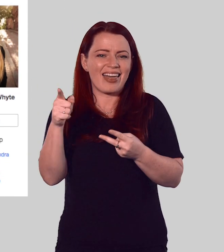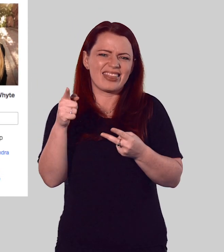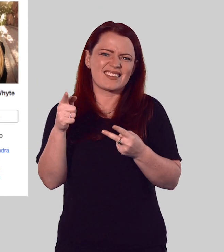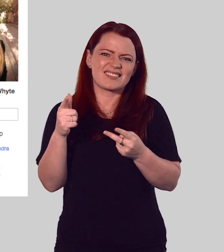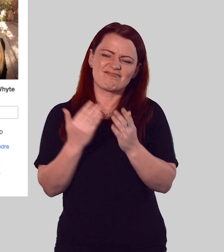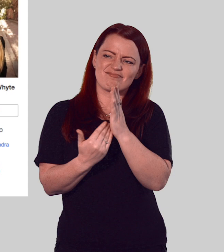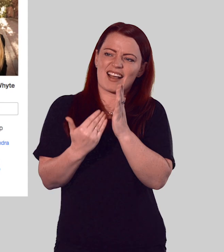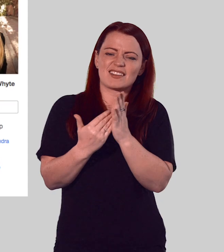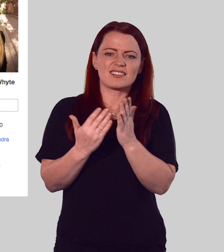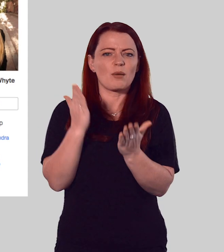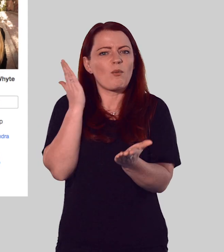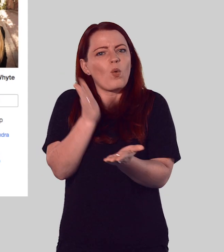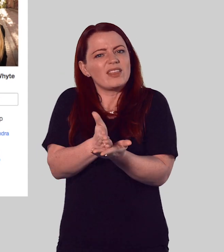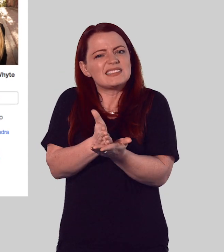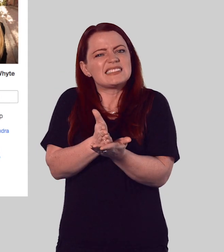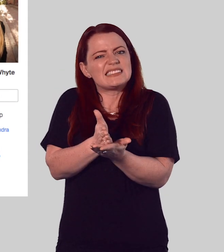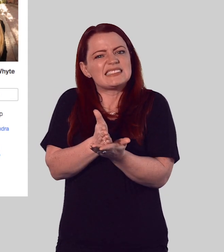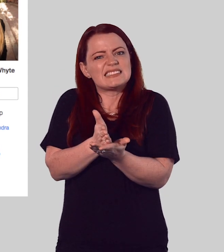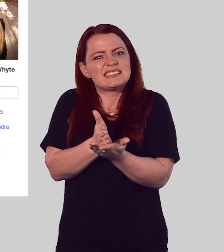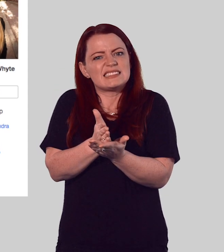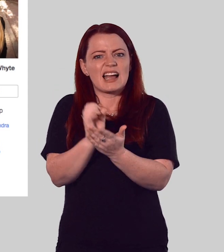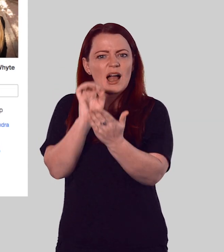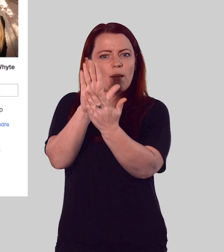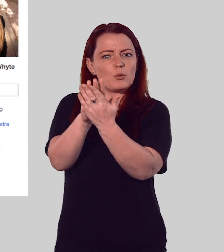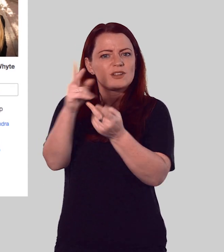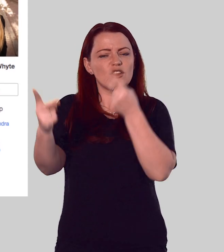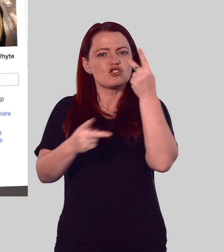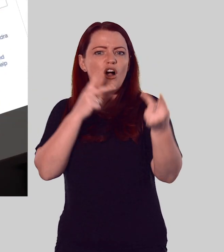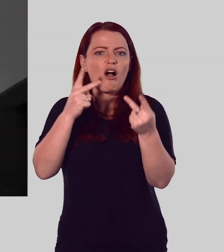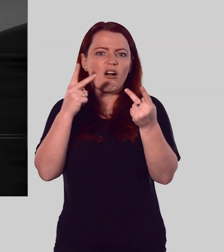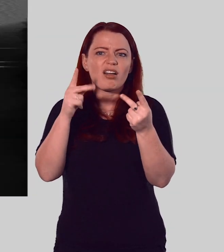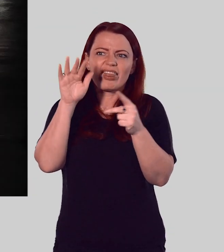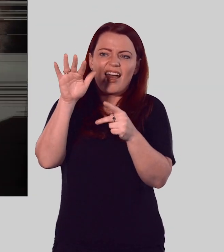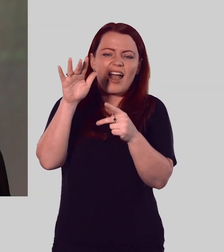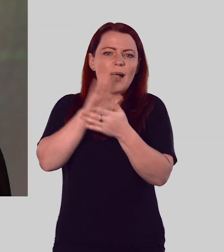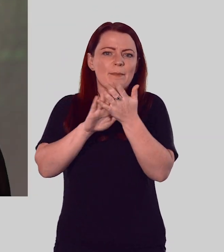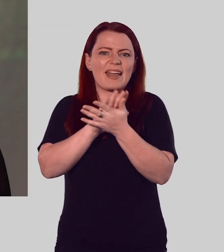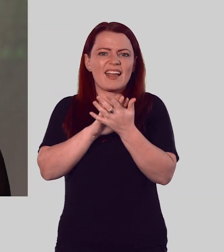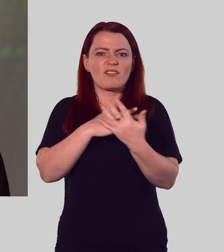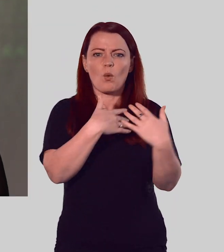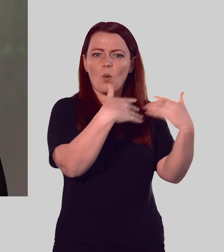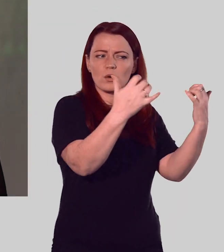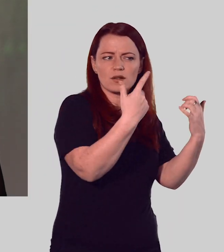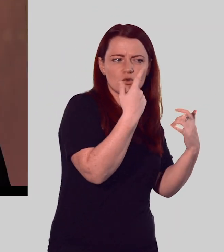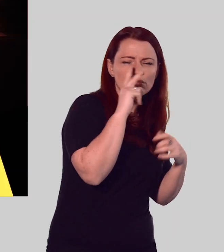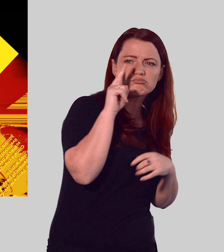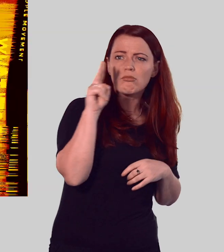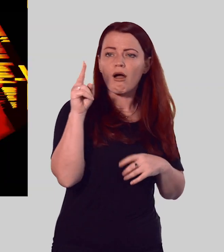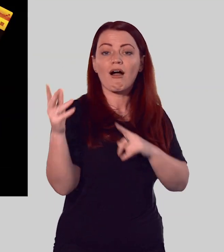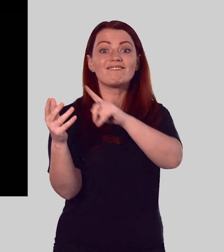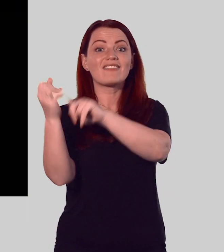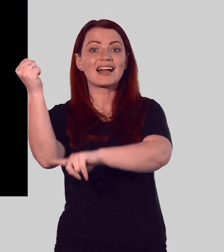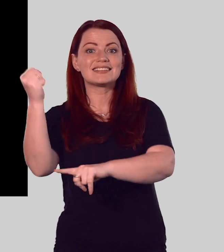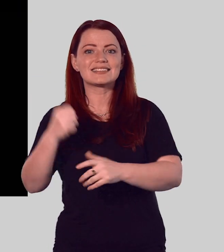song in a place where it could be discovered by any audience during Continent Chop Chop. (SUNG)